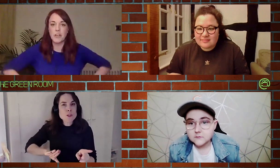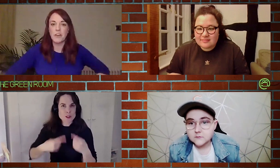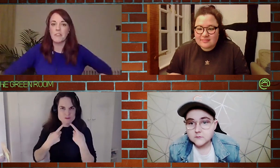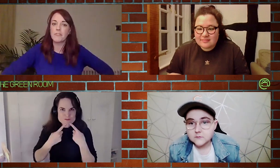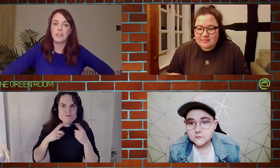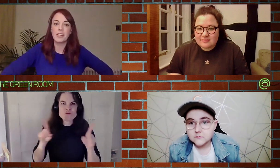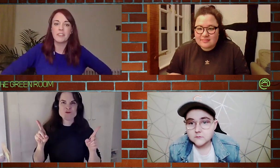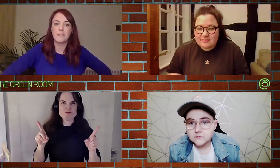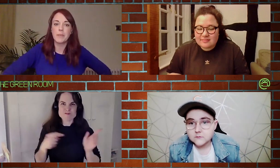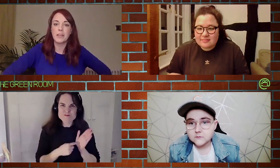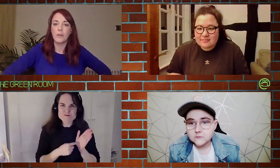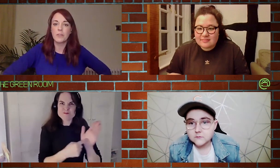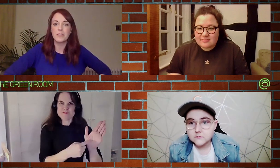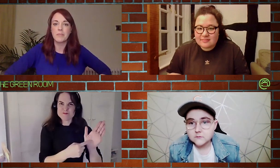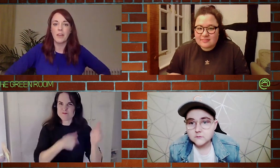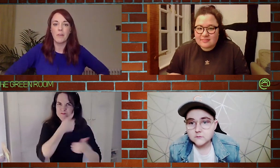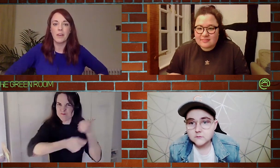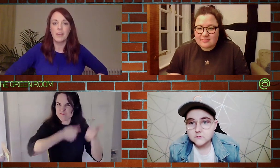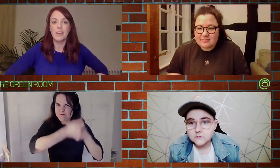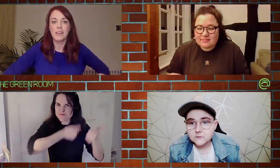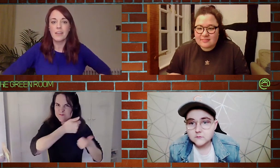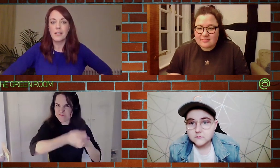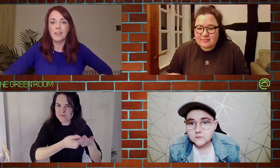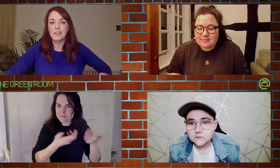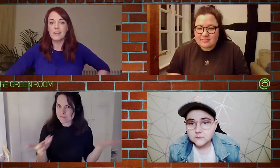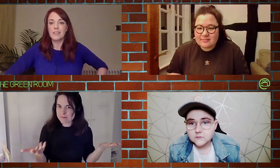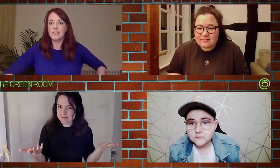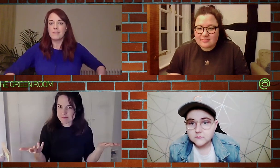out for kind of being awesome in that way?